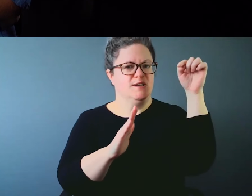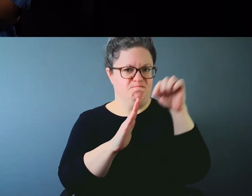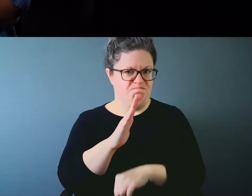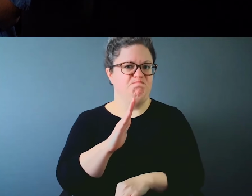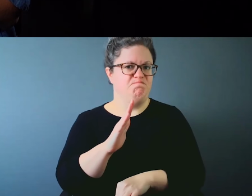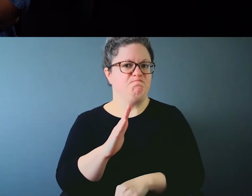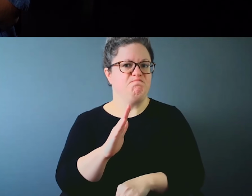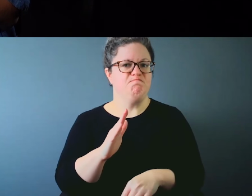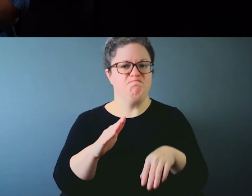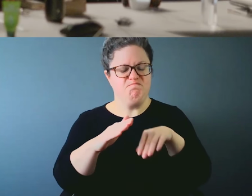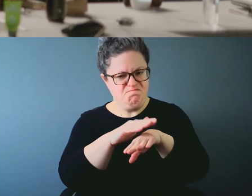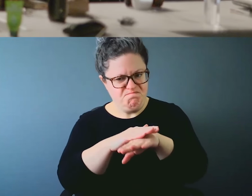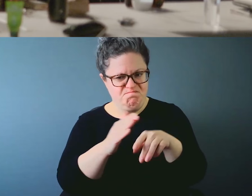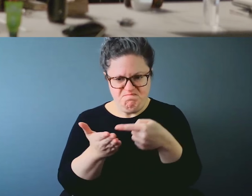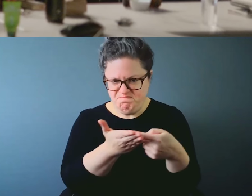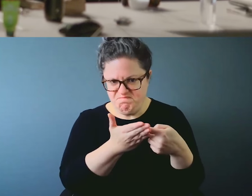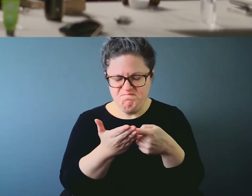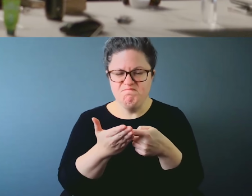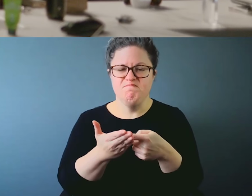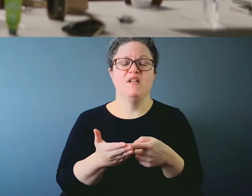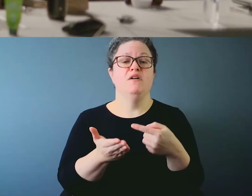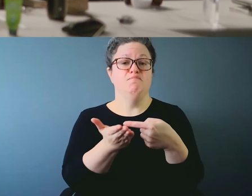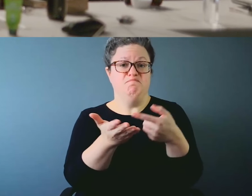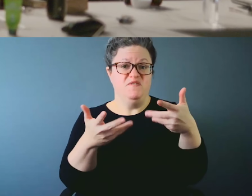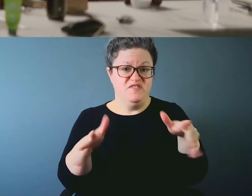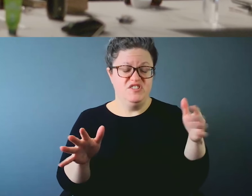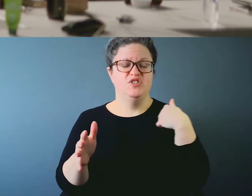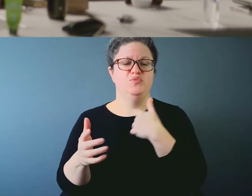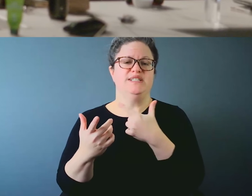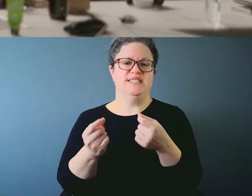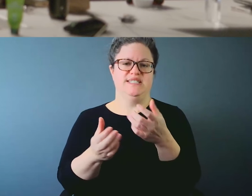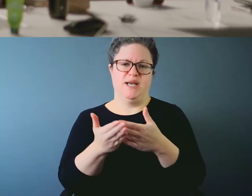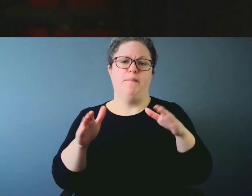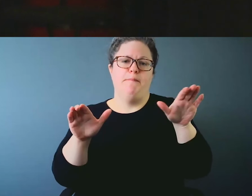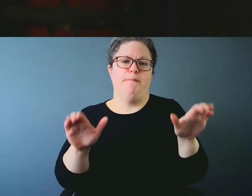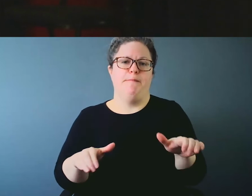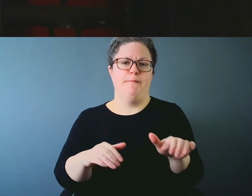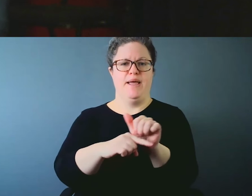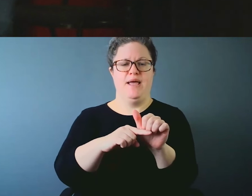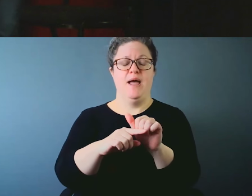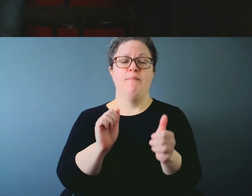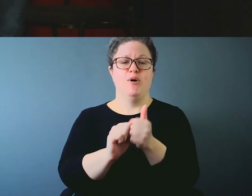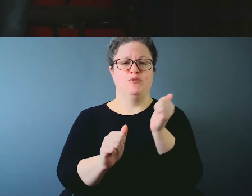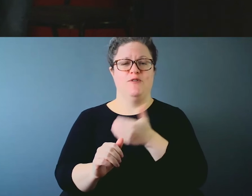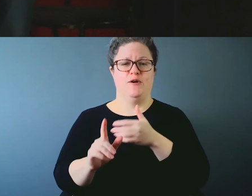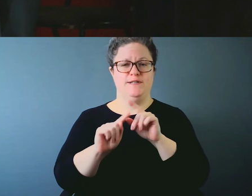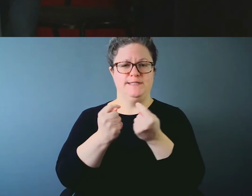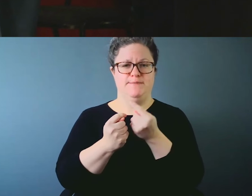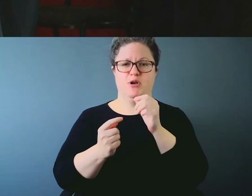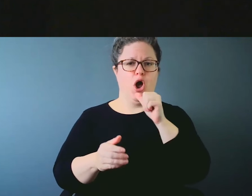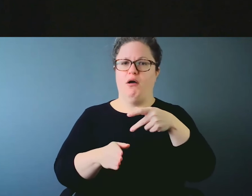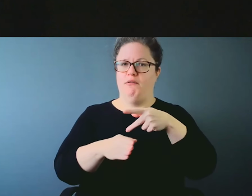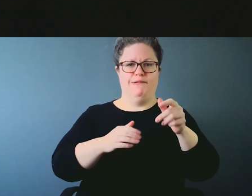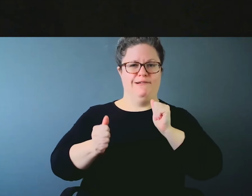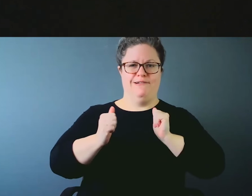And then we went into exercises as well. Most of the team were not actors. I think that was very interesting